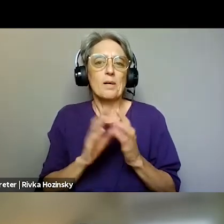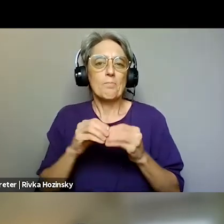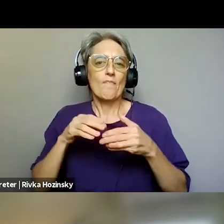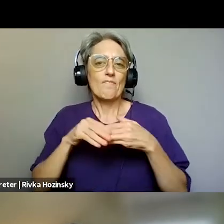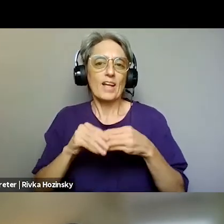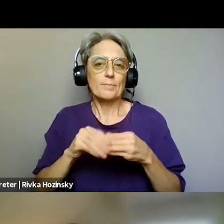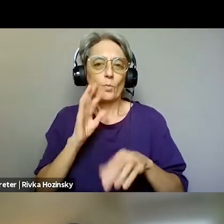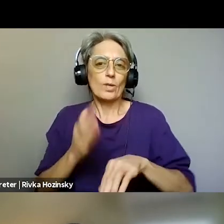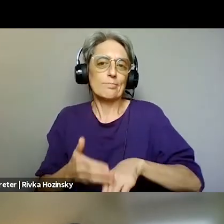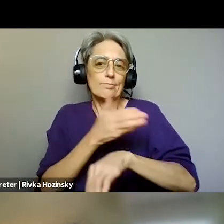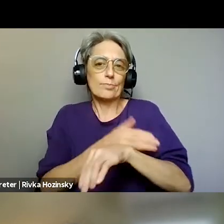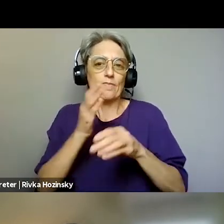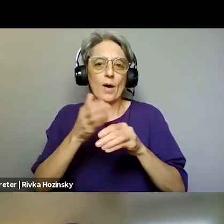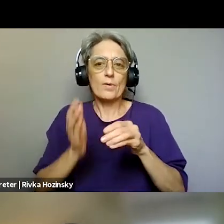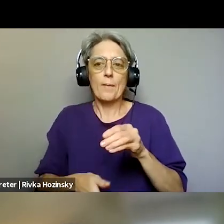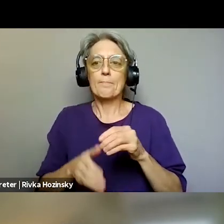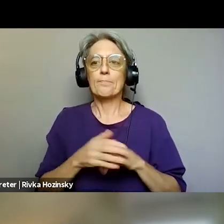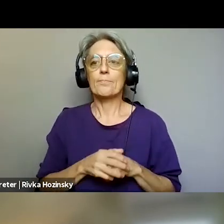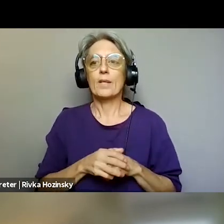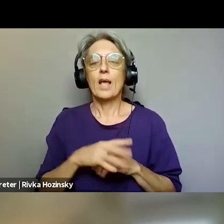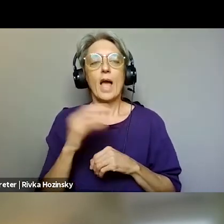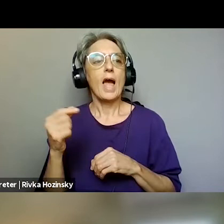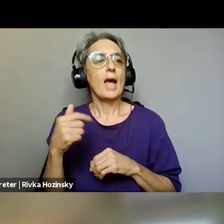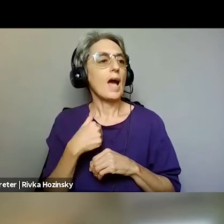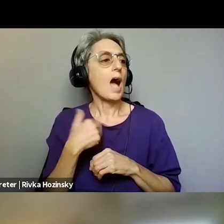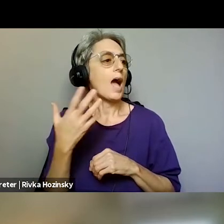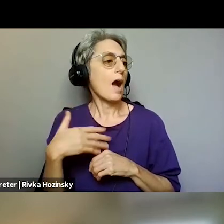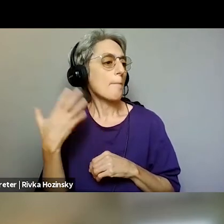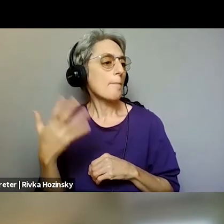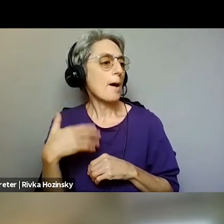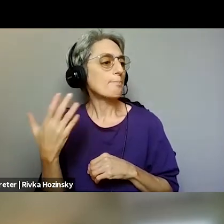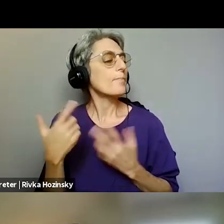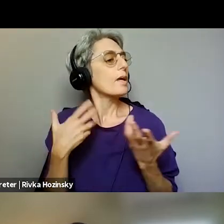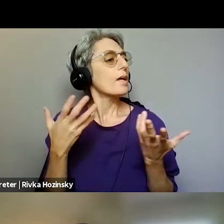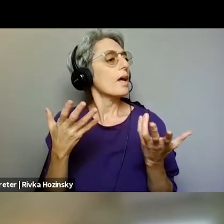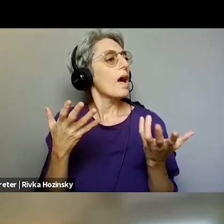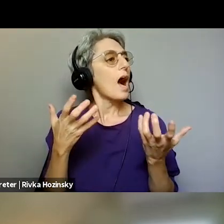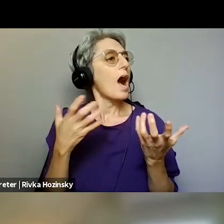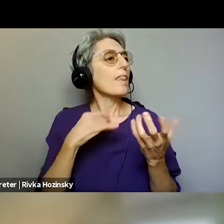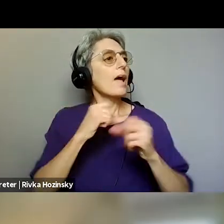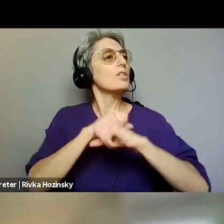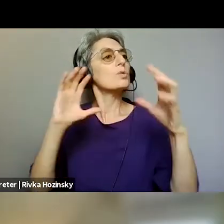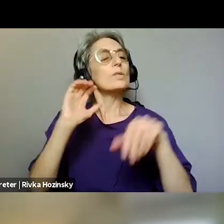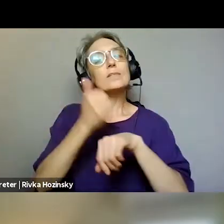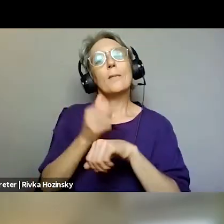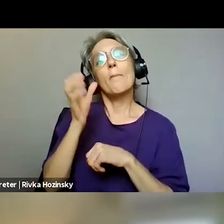that. I like sort of thinking in the mapping out a conceptual model and really determining whether